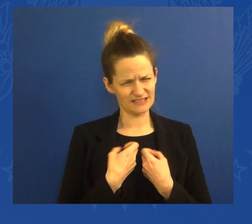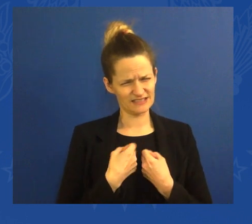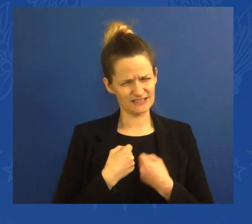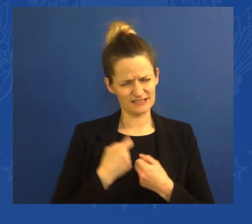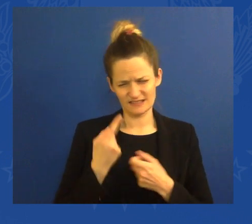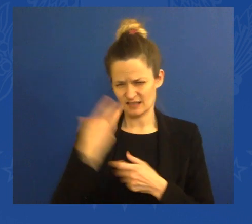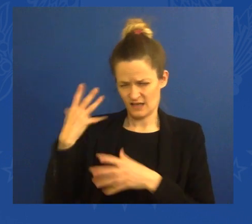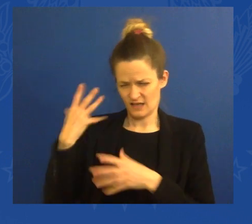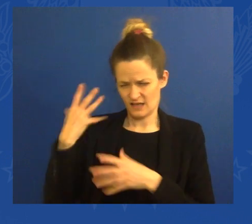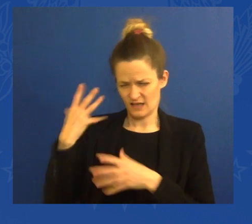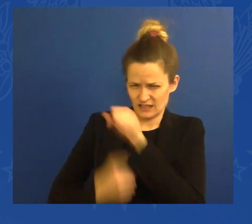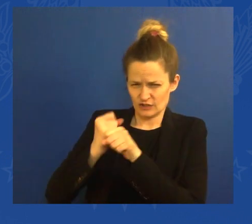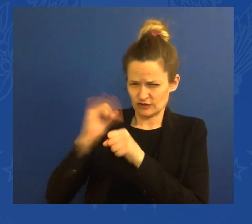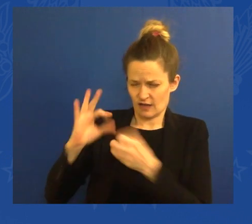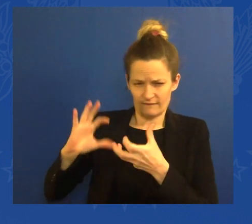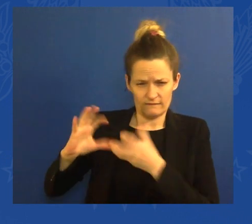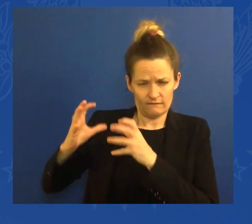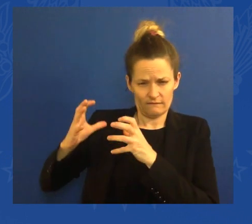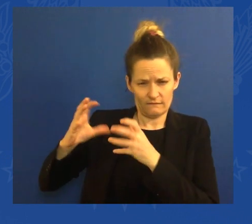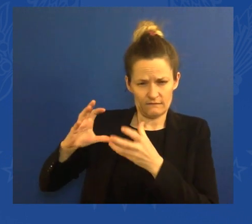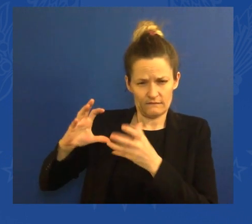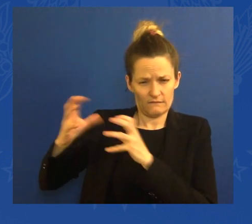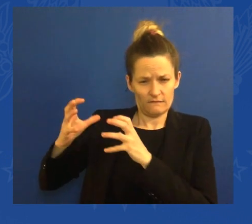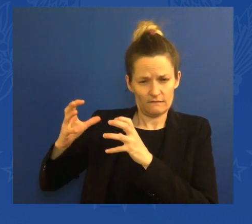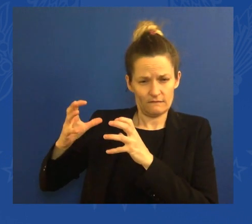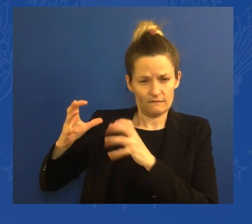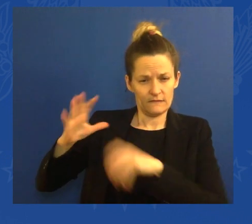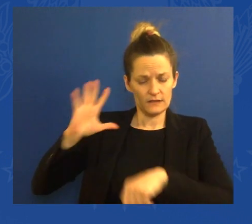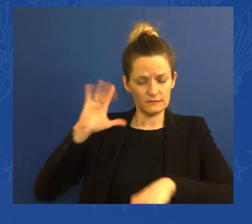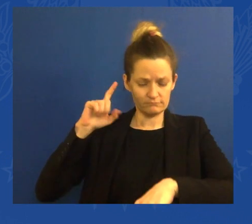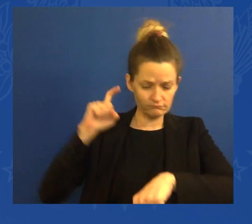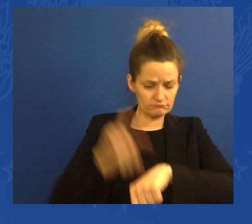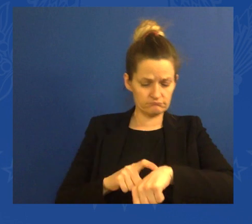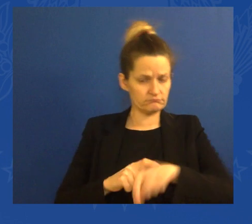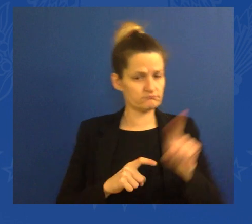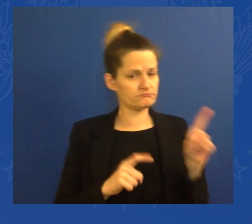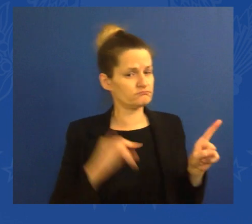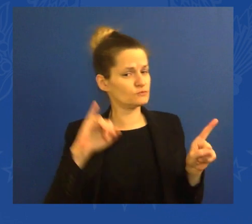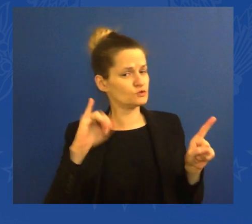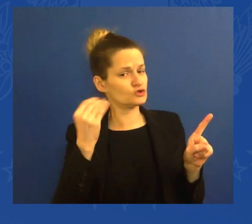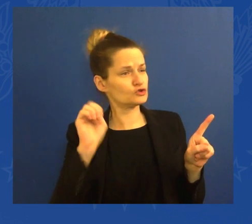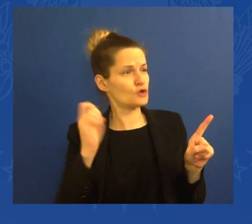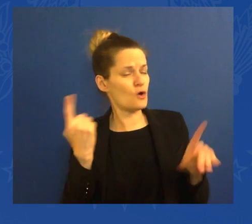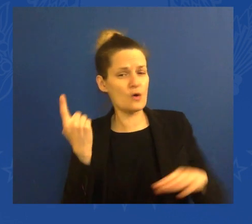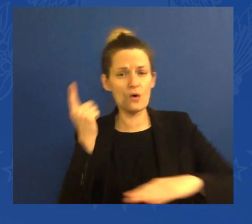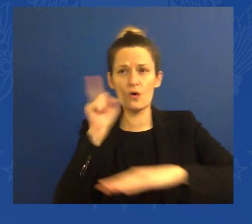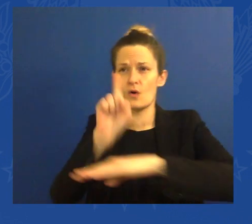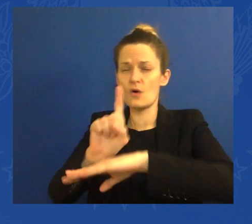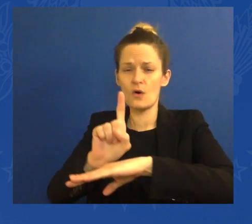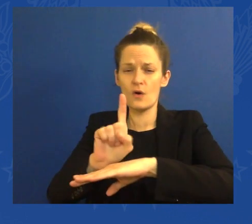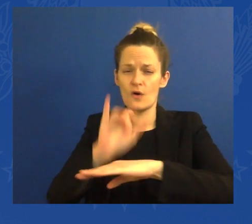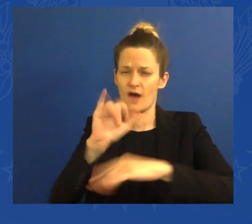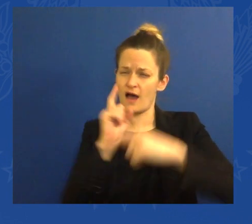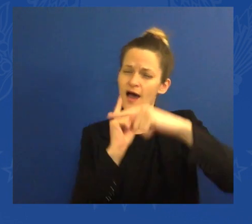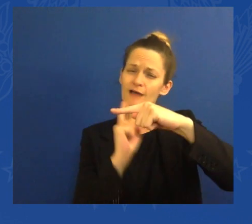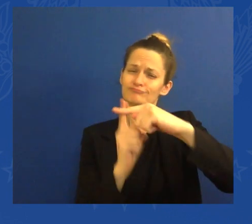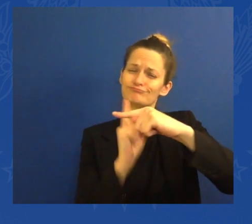eyes shining with fierce optimism -- I could see his determination to bring us together,